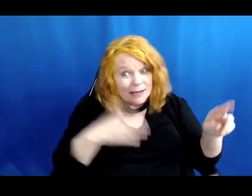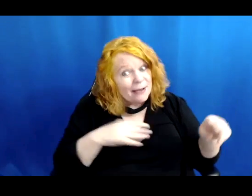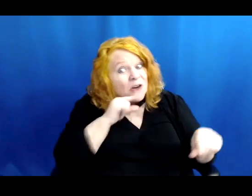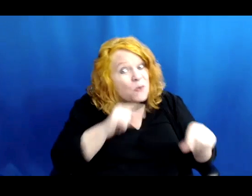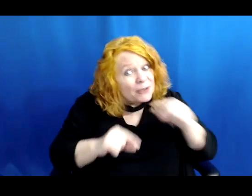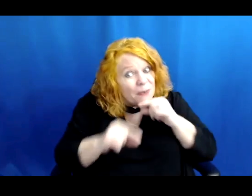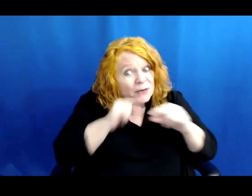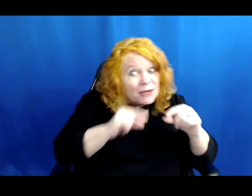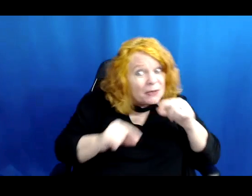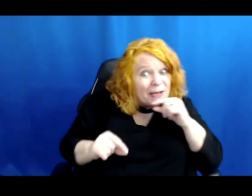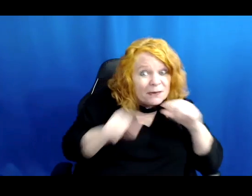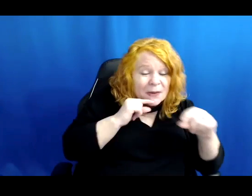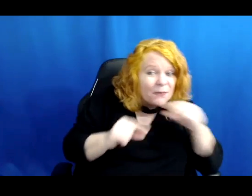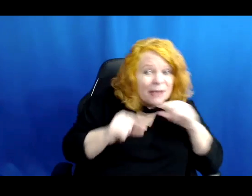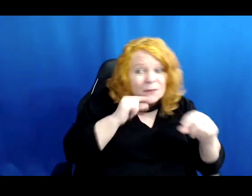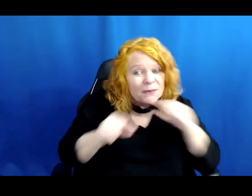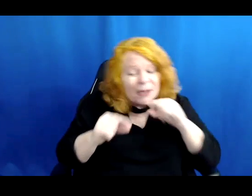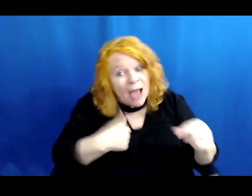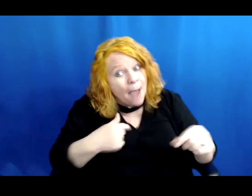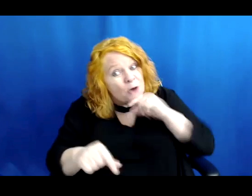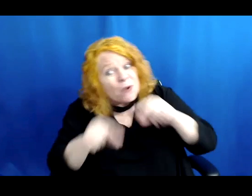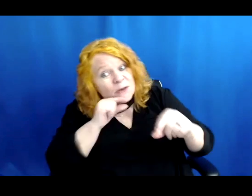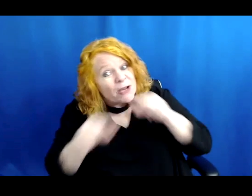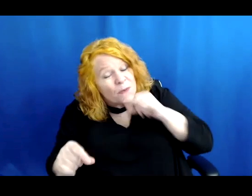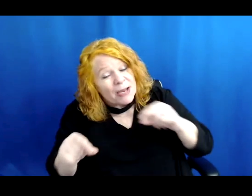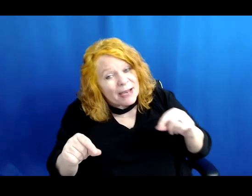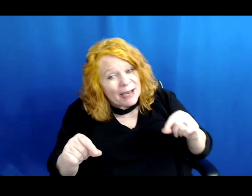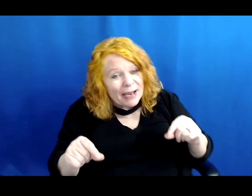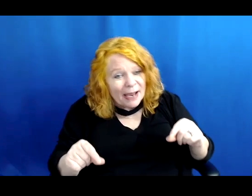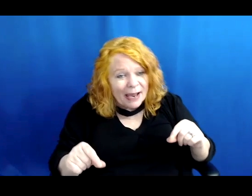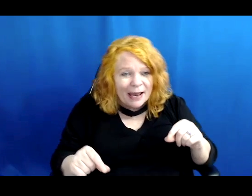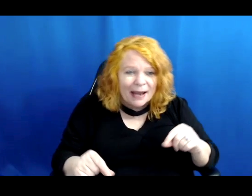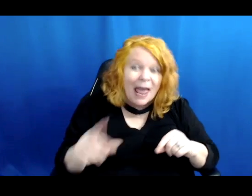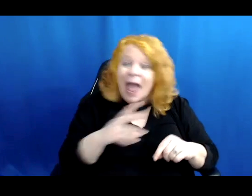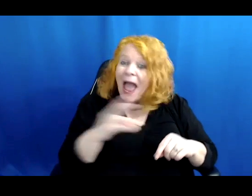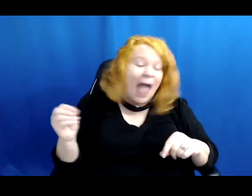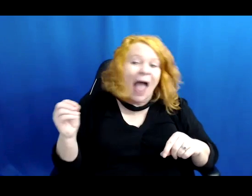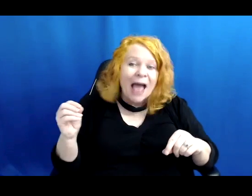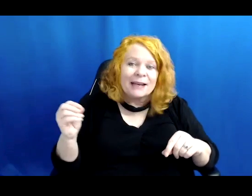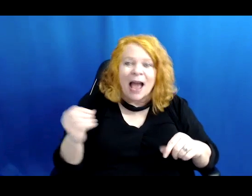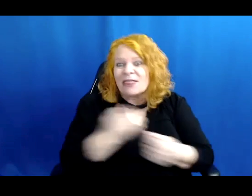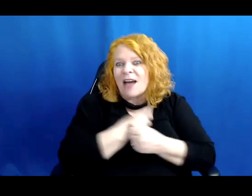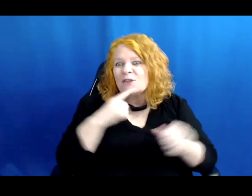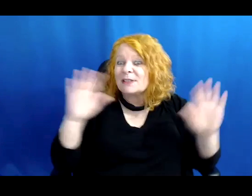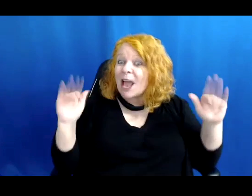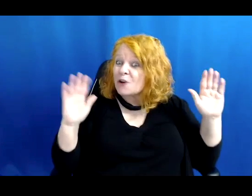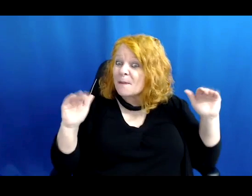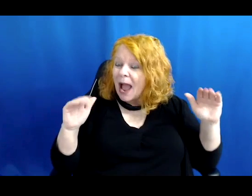Gwyn-ee, Gwyn Gwyn. Gwyn Gwyn Gwyn Gwyn, Gwyn-ee, Gwyn Gwyn. I would love to say goodbye to the amazing Liam.